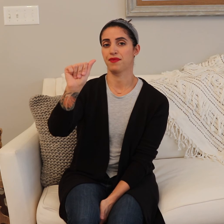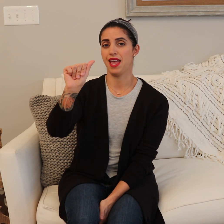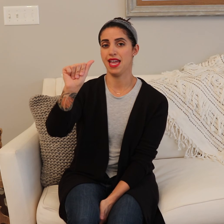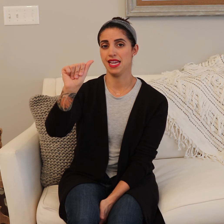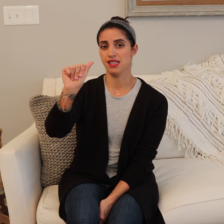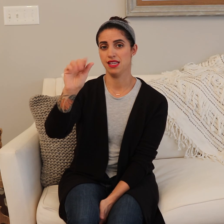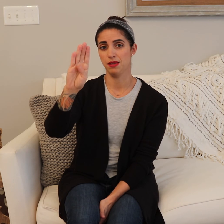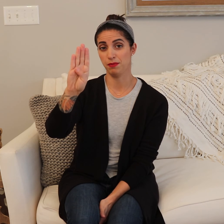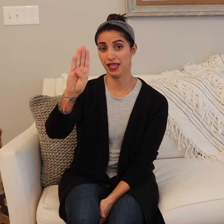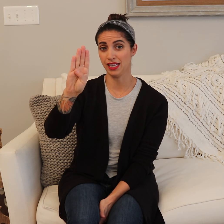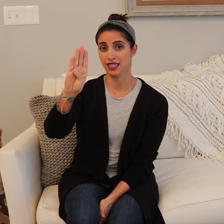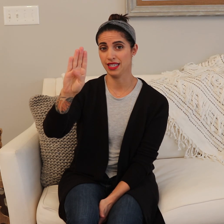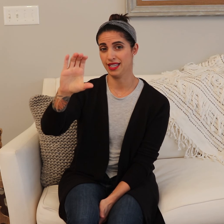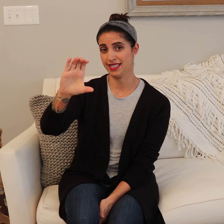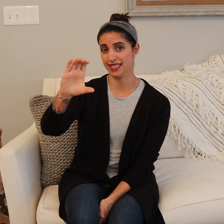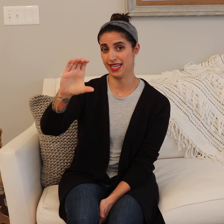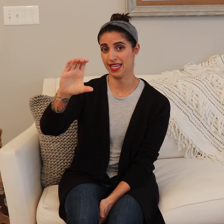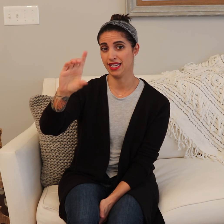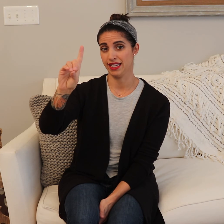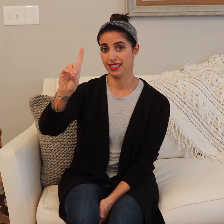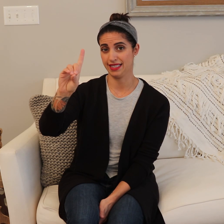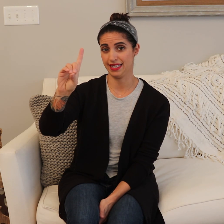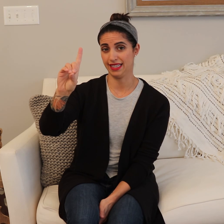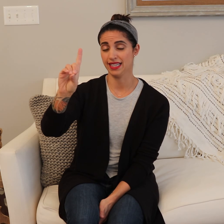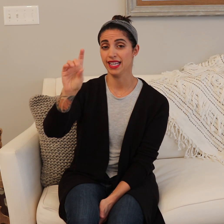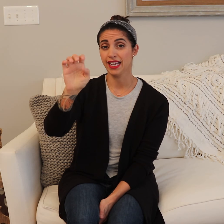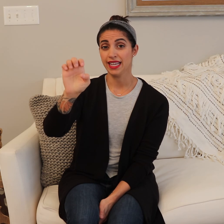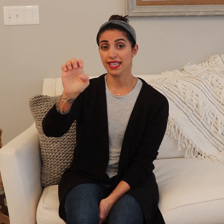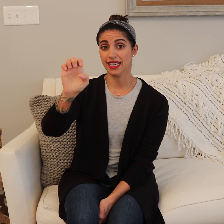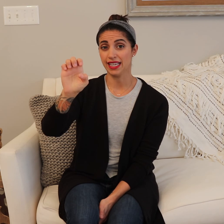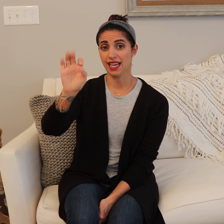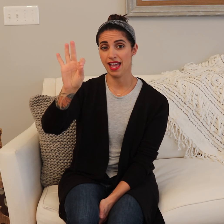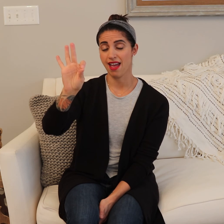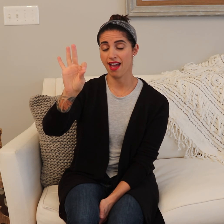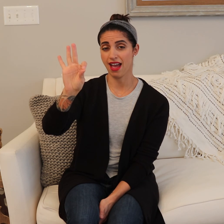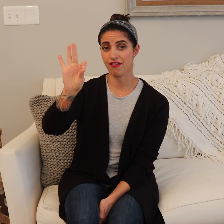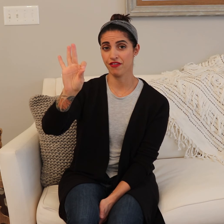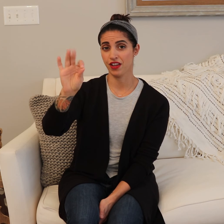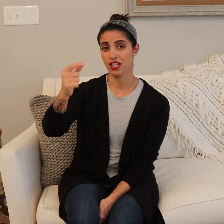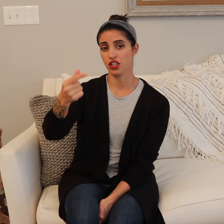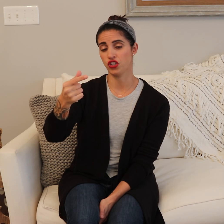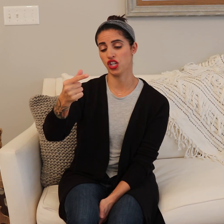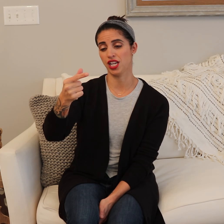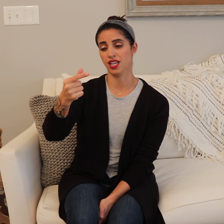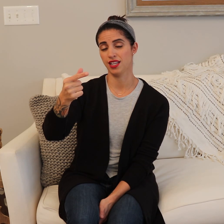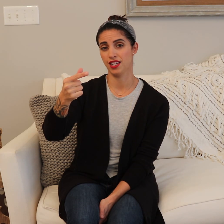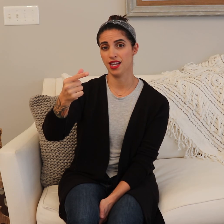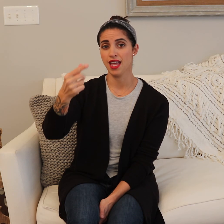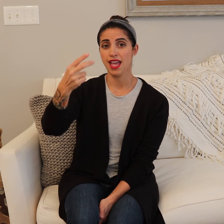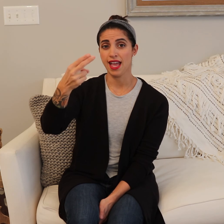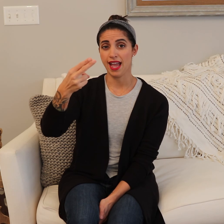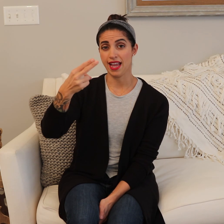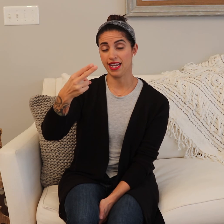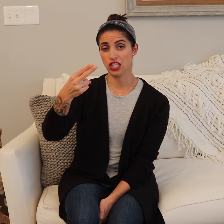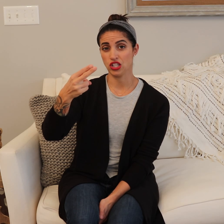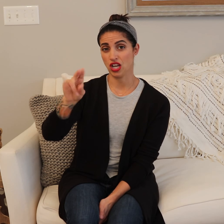A B C D E F G H